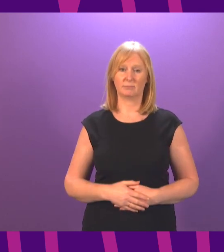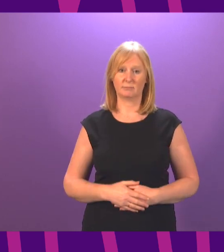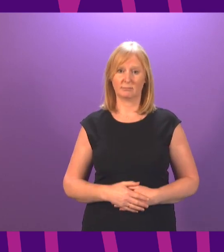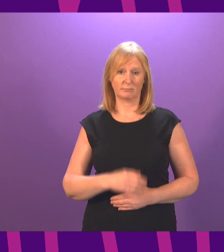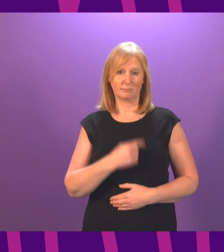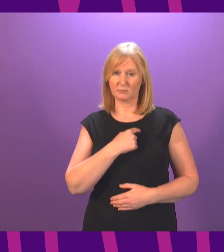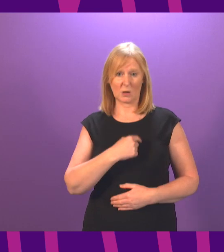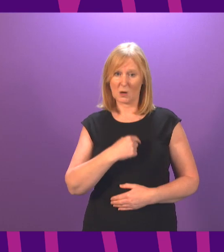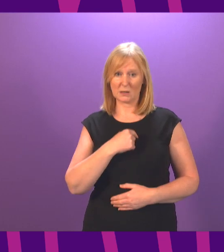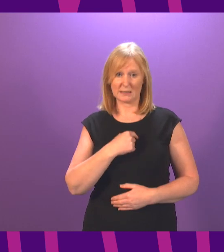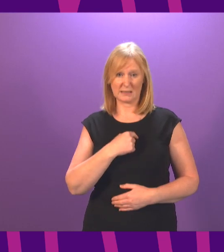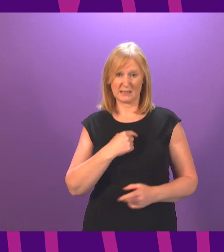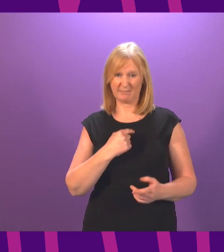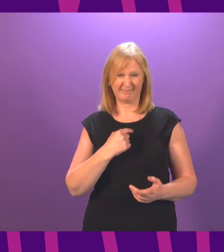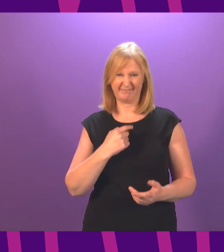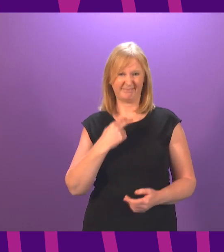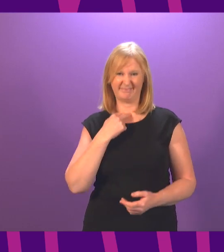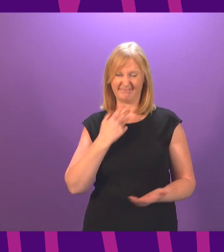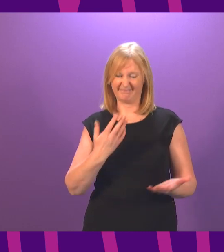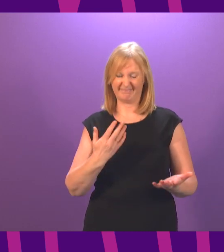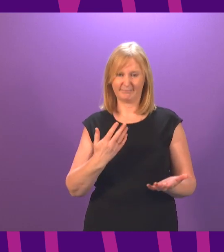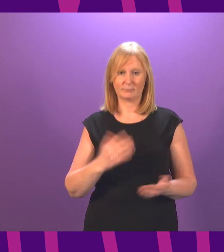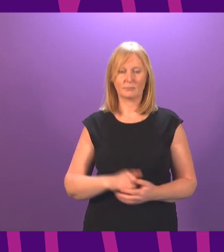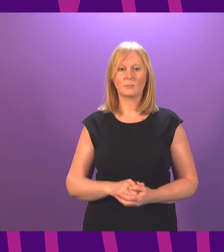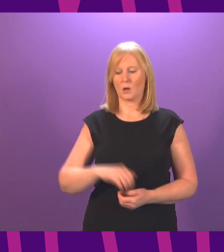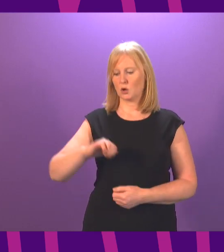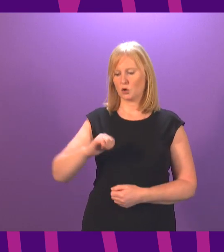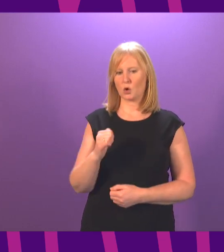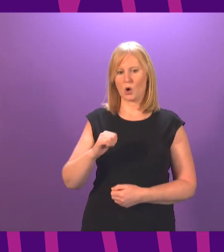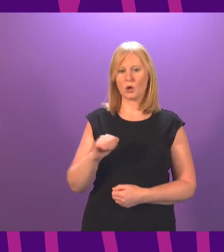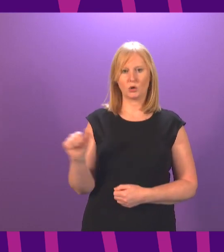I honestly doubt that that is even possible, but it is vital that Scotland is as ready